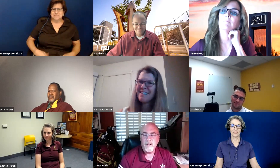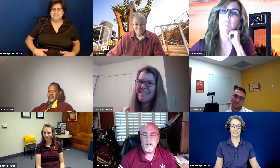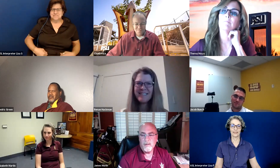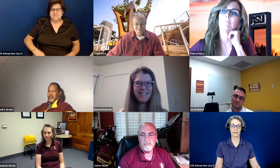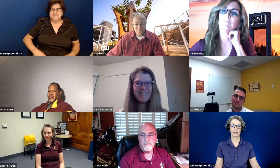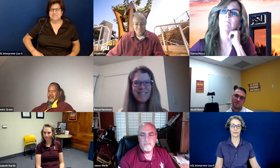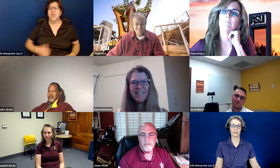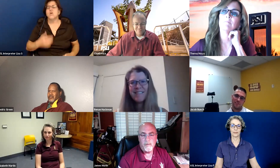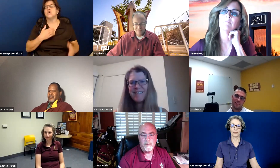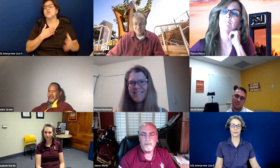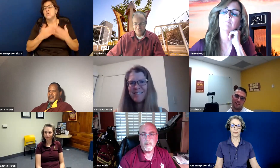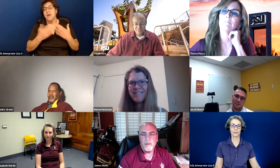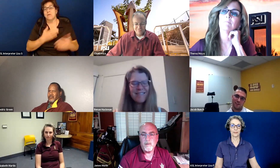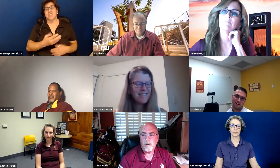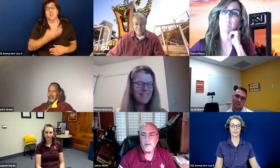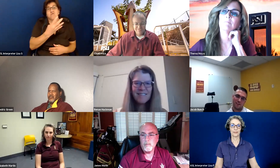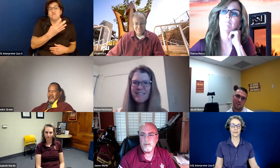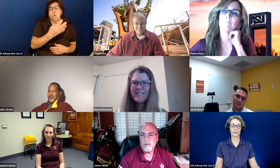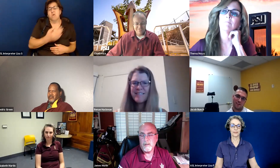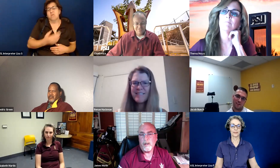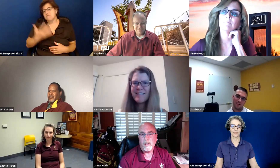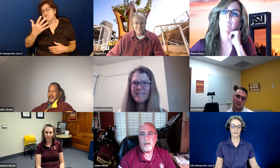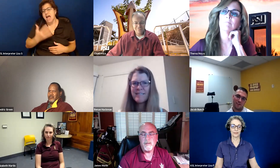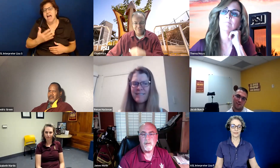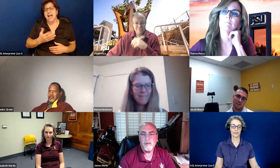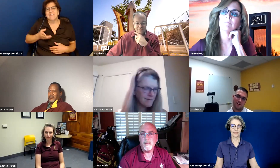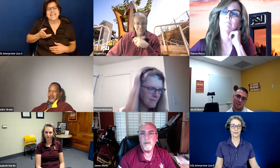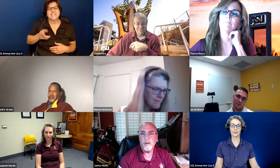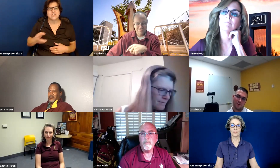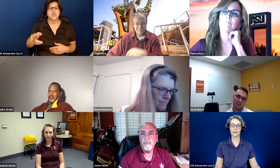So, yeah, there's four or five old historic homes there and the Franklin house still exists there.